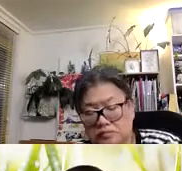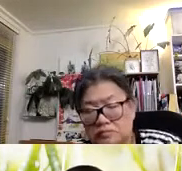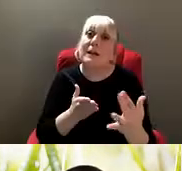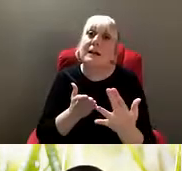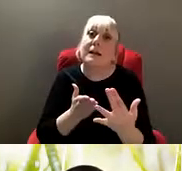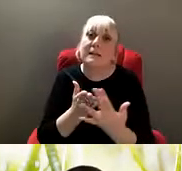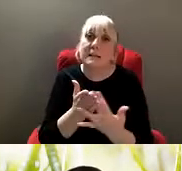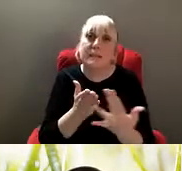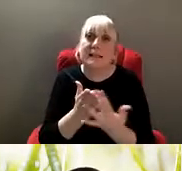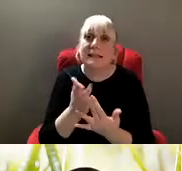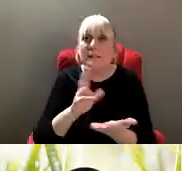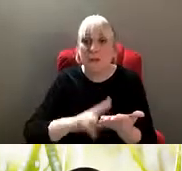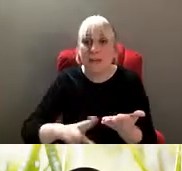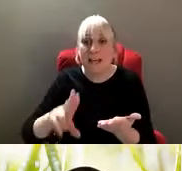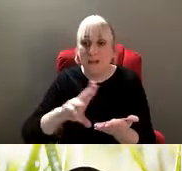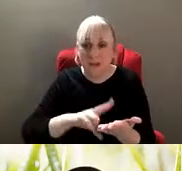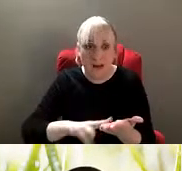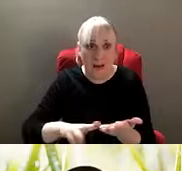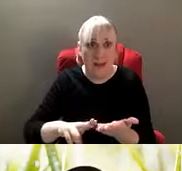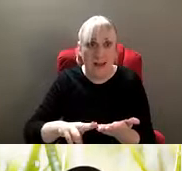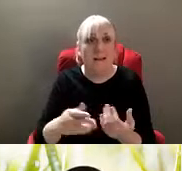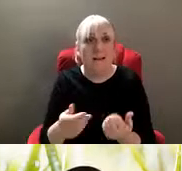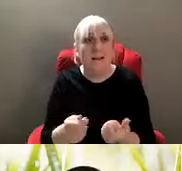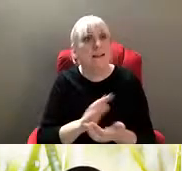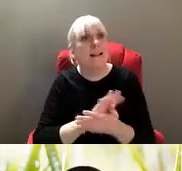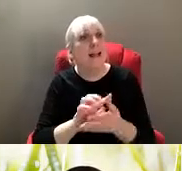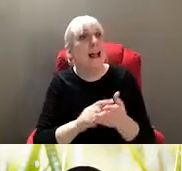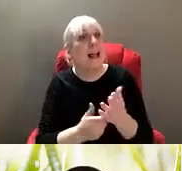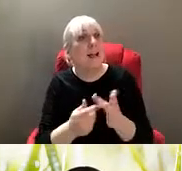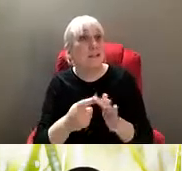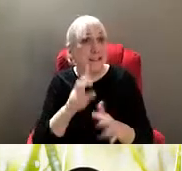isn't it so harry i see you raise your hand would you like to share with us